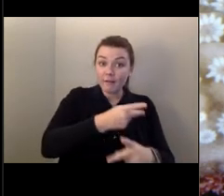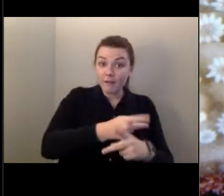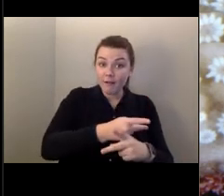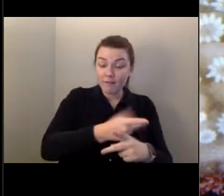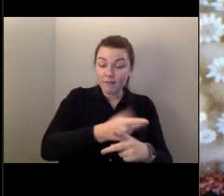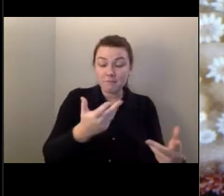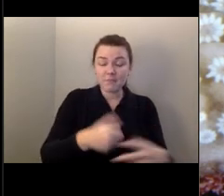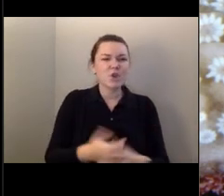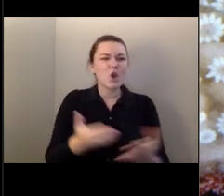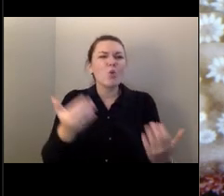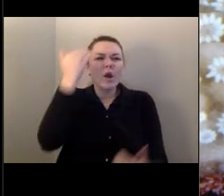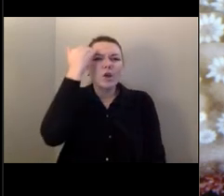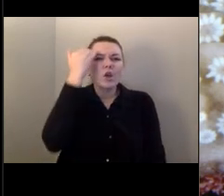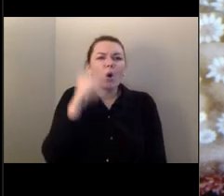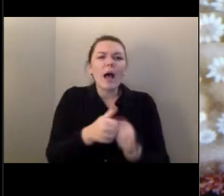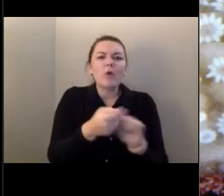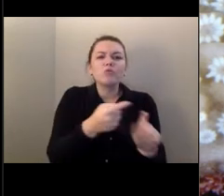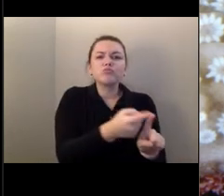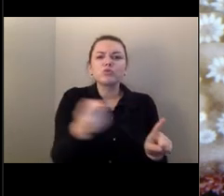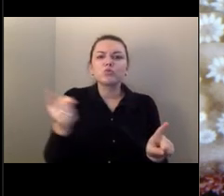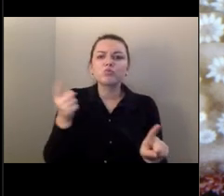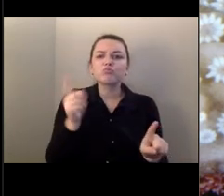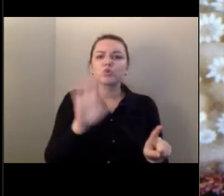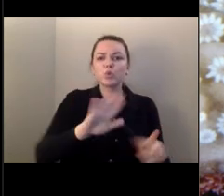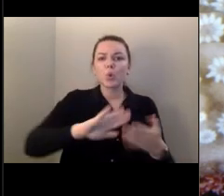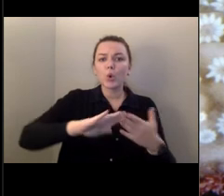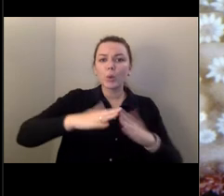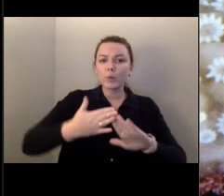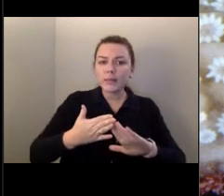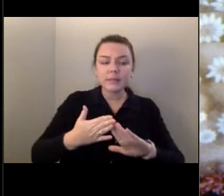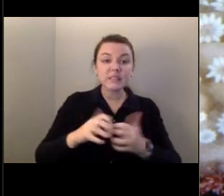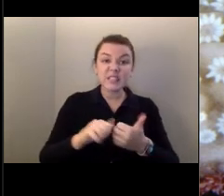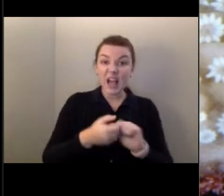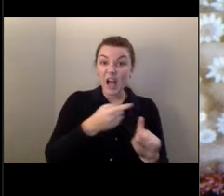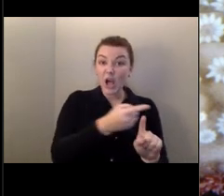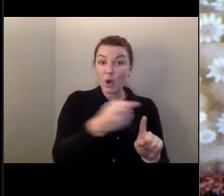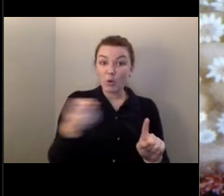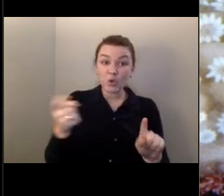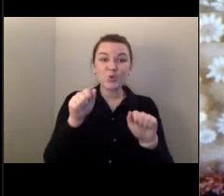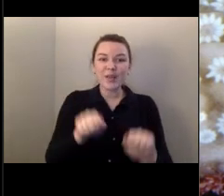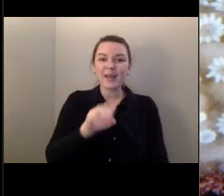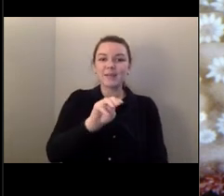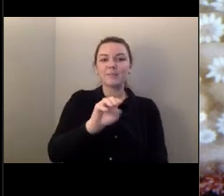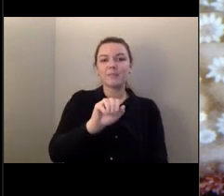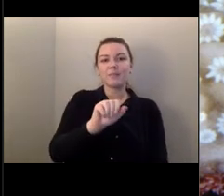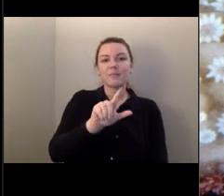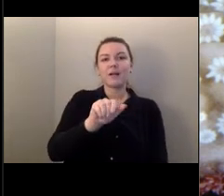in your communities, wherever you are, how you can Mālama ʻAina, how you can take care